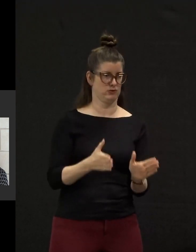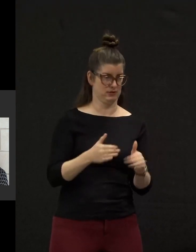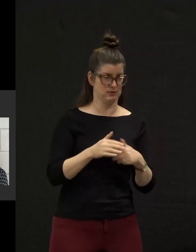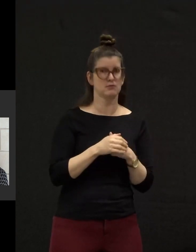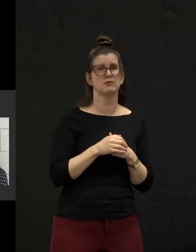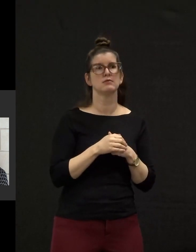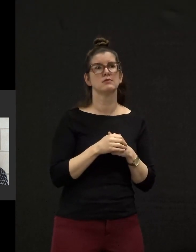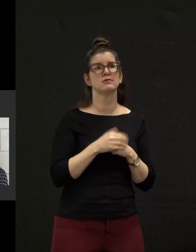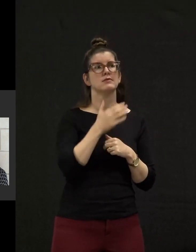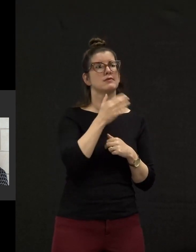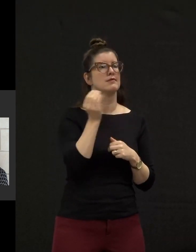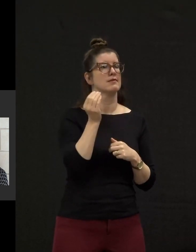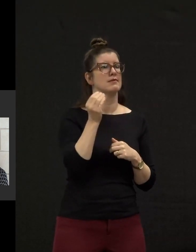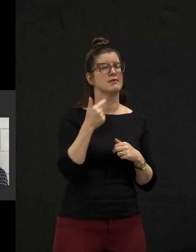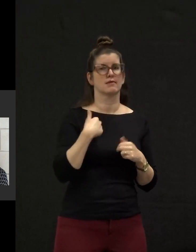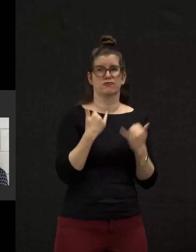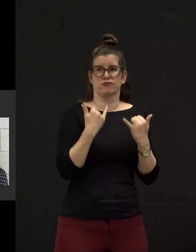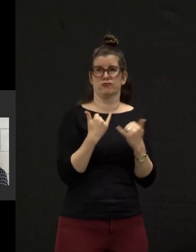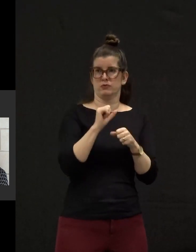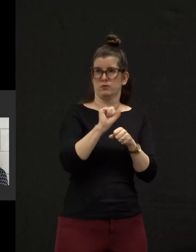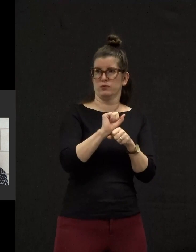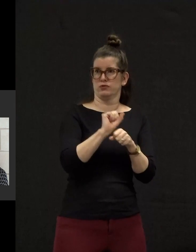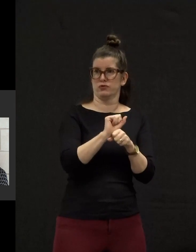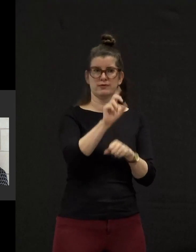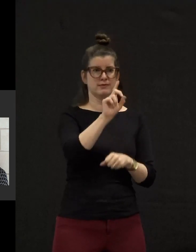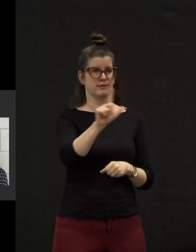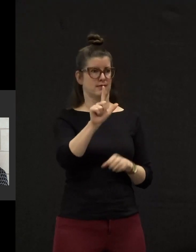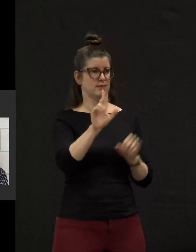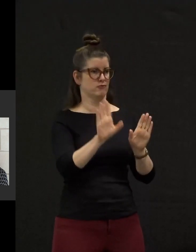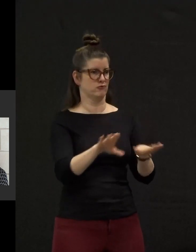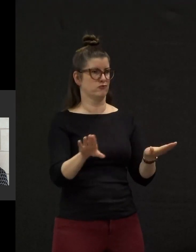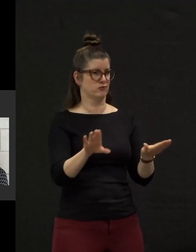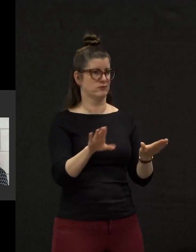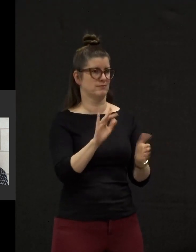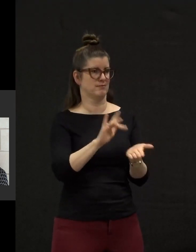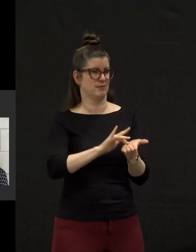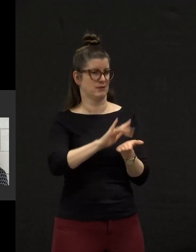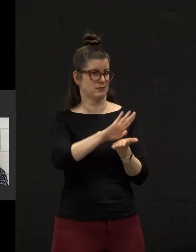And I currently work at Dell Children's Medical Center.